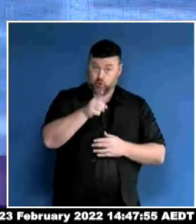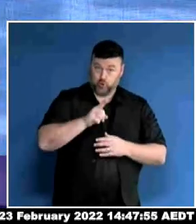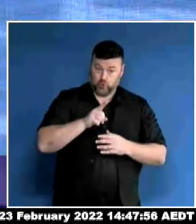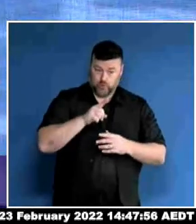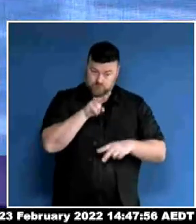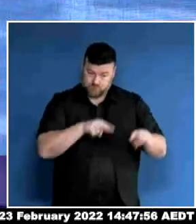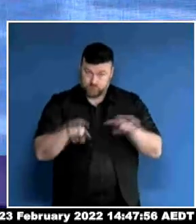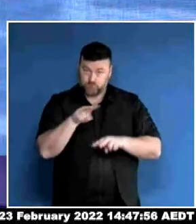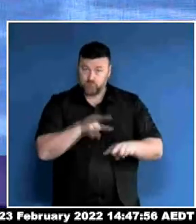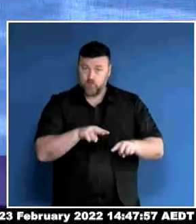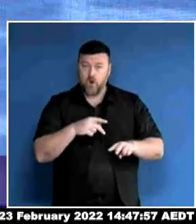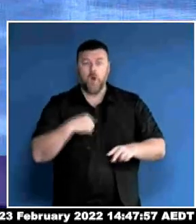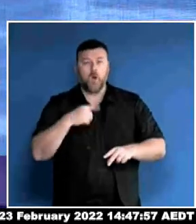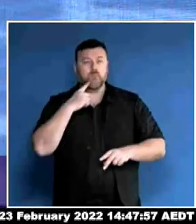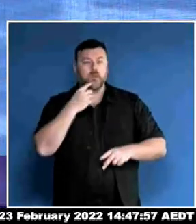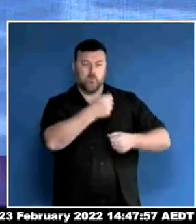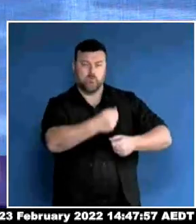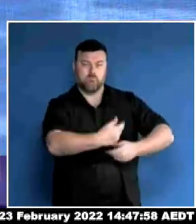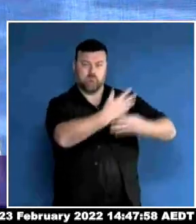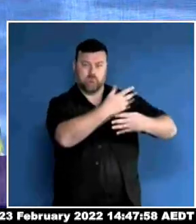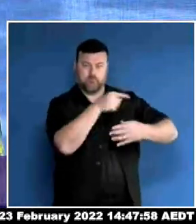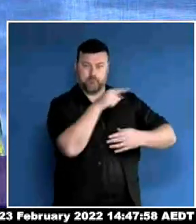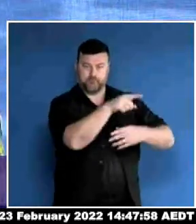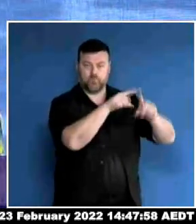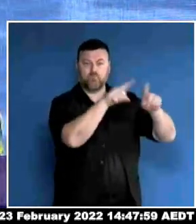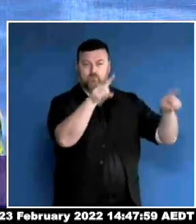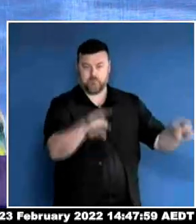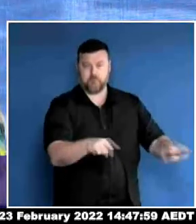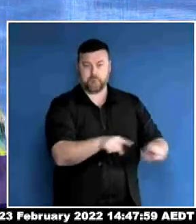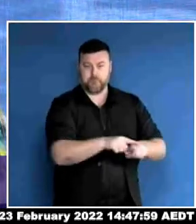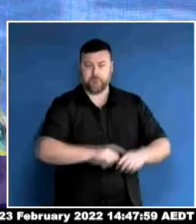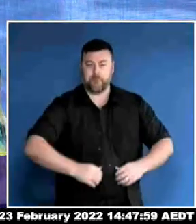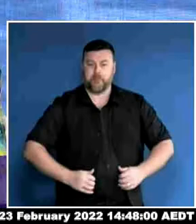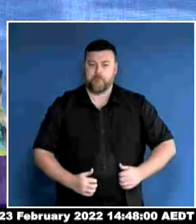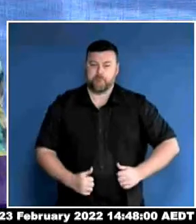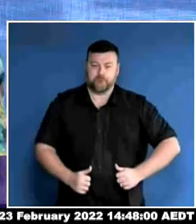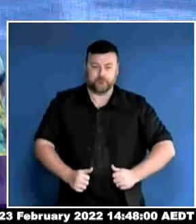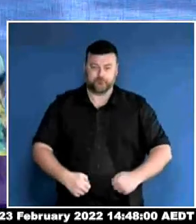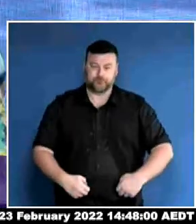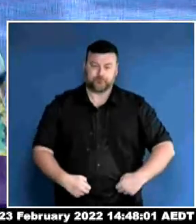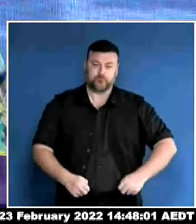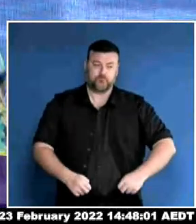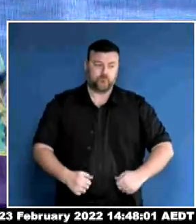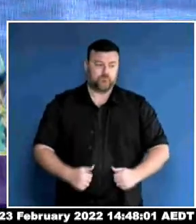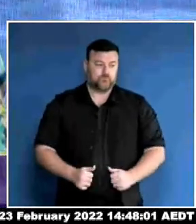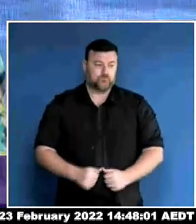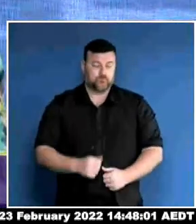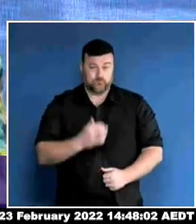the screen, and I will ask you if you can describe what you can see.